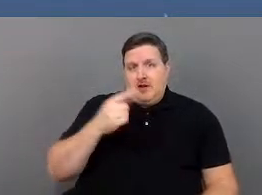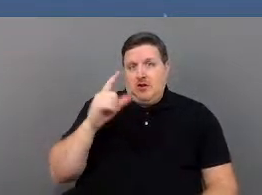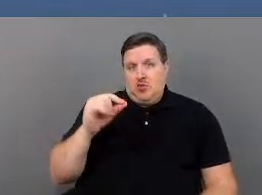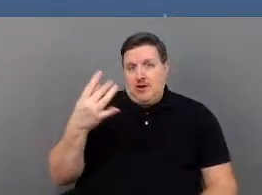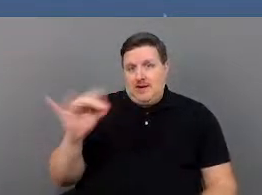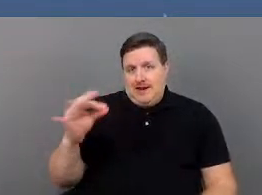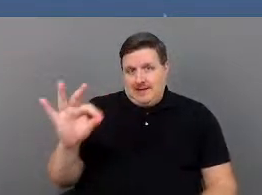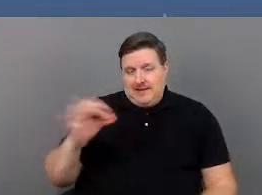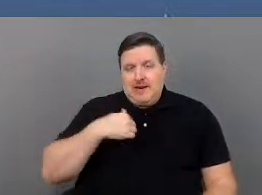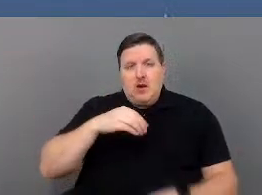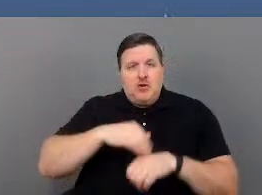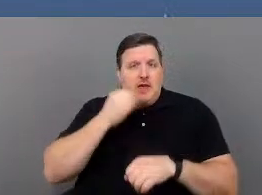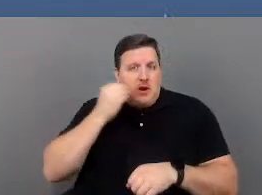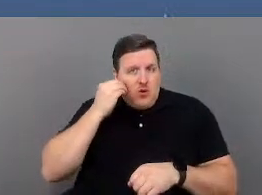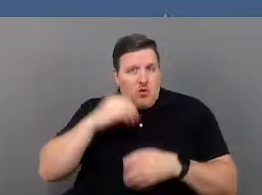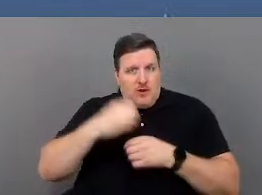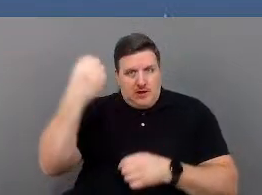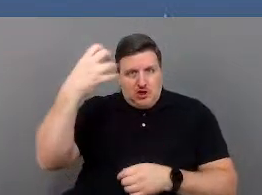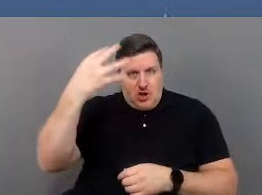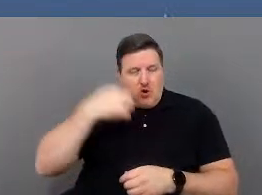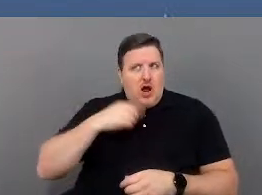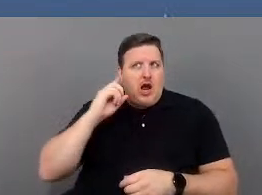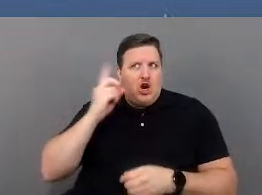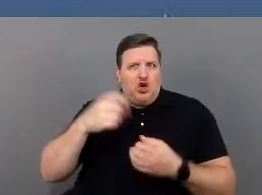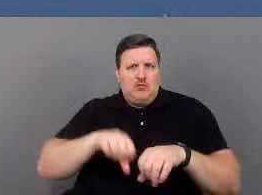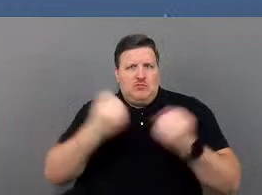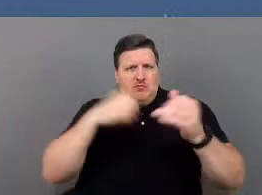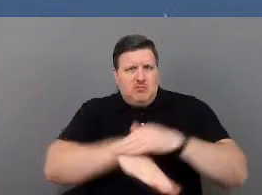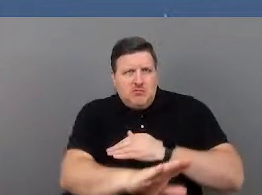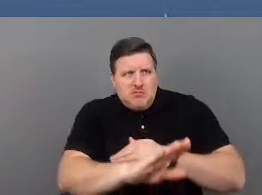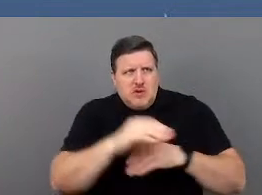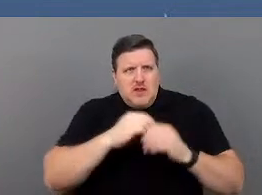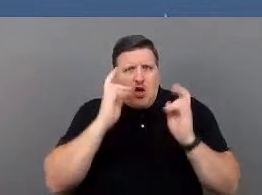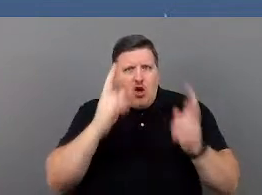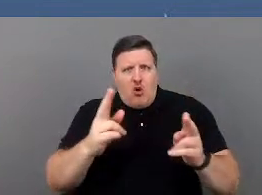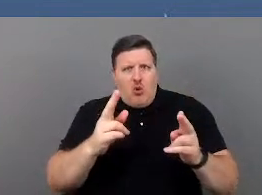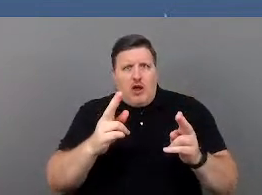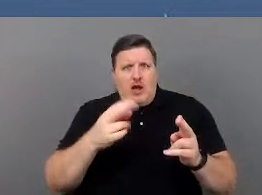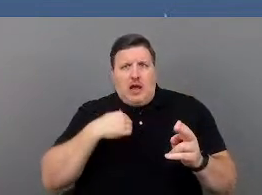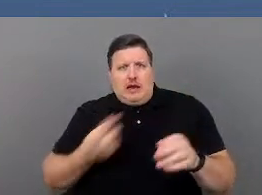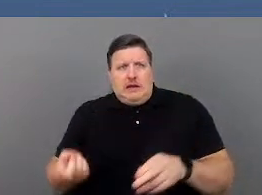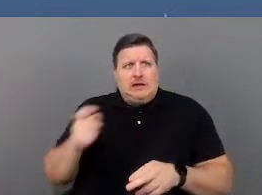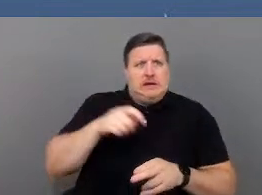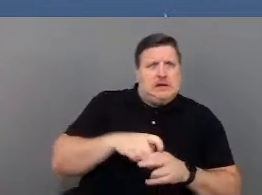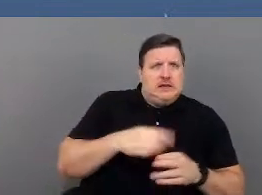I HEARD THE INTRUDERS COME DOWN THE HALLWAY TOWARDS THE BATHROOM I SLAMMED THE DOOR SHUT ON HIM. AND HEARD THEM RUN OUT.